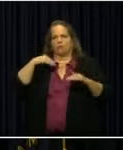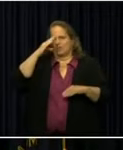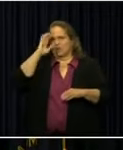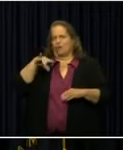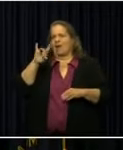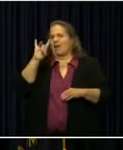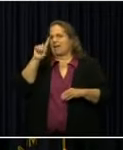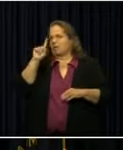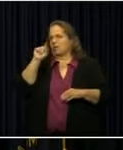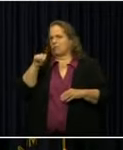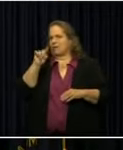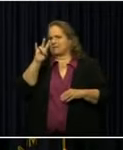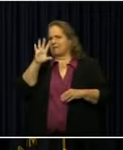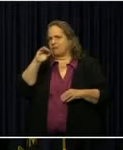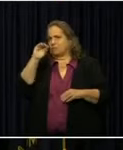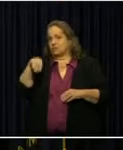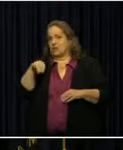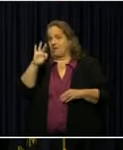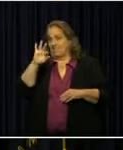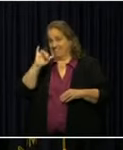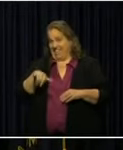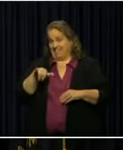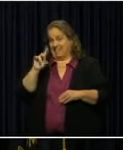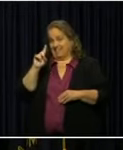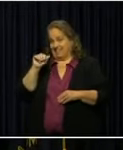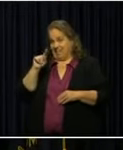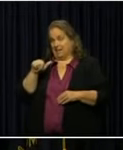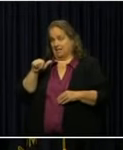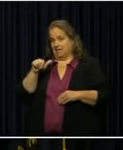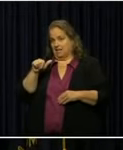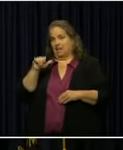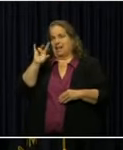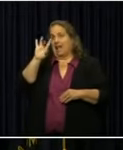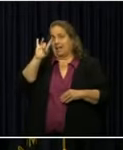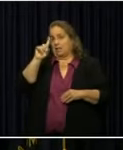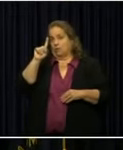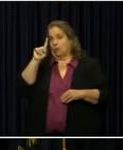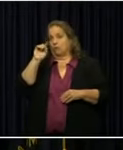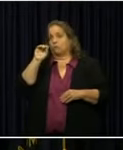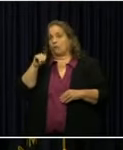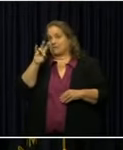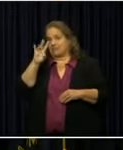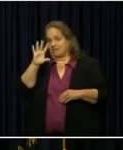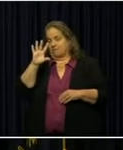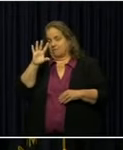WE ACTUALLY HAVE ONE NEW DEATH WHICH IS SHOWN UP HERE.